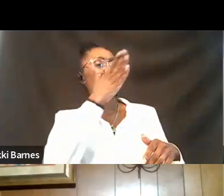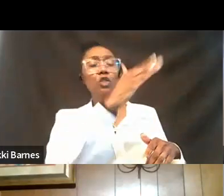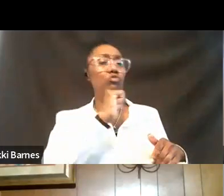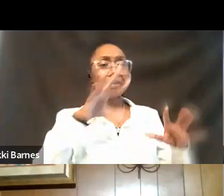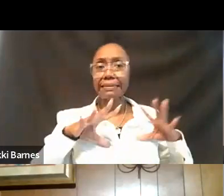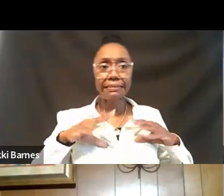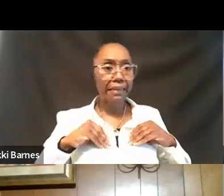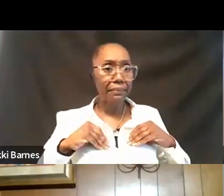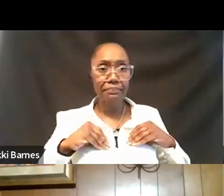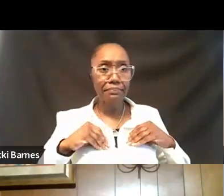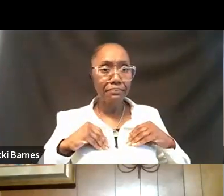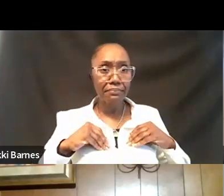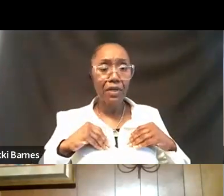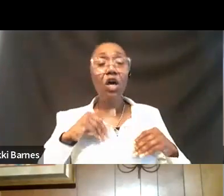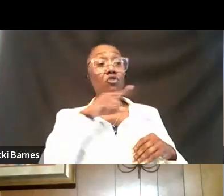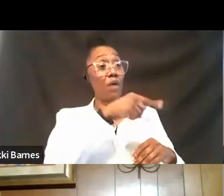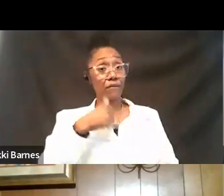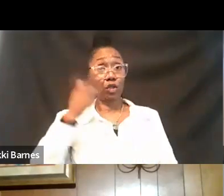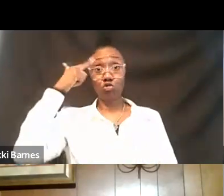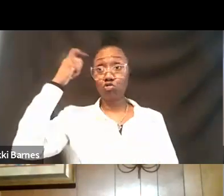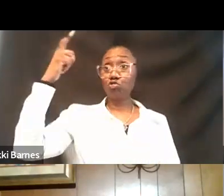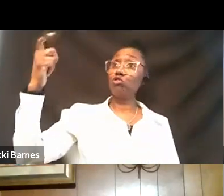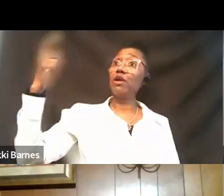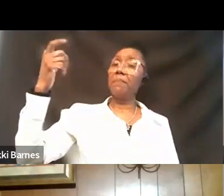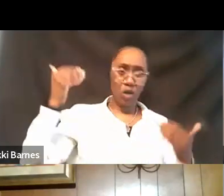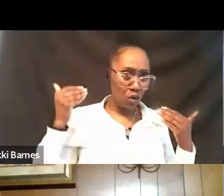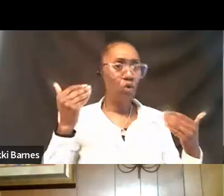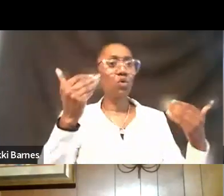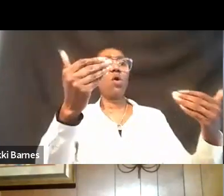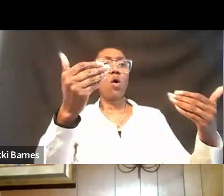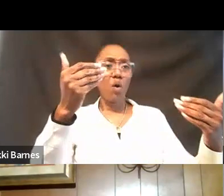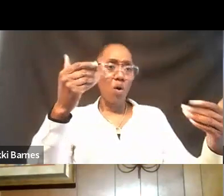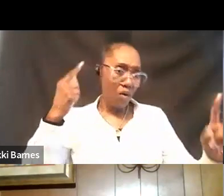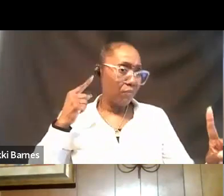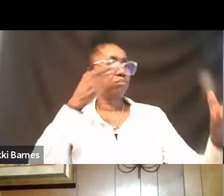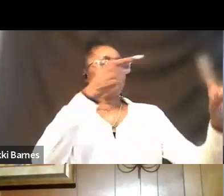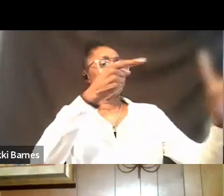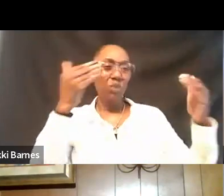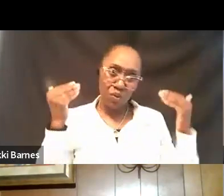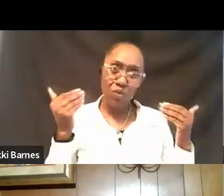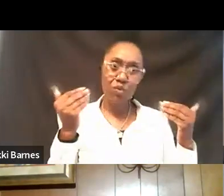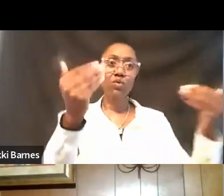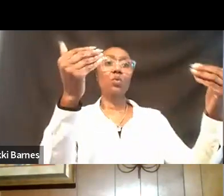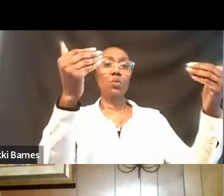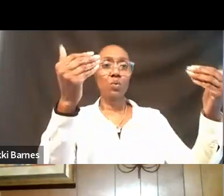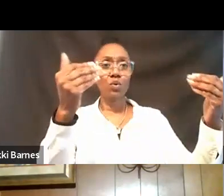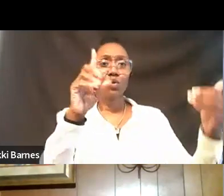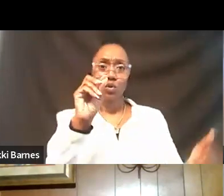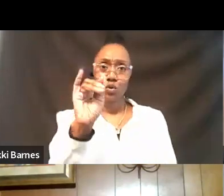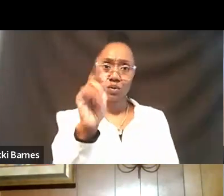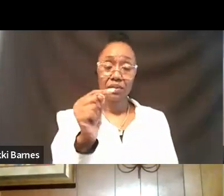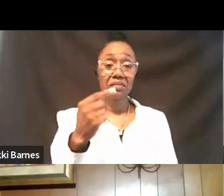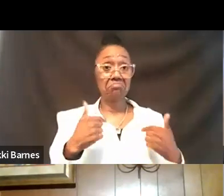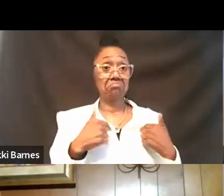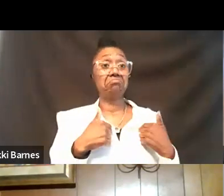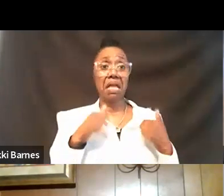Hey, you have a dream, go for it. If you if you had the plans go for it Like, with me, I kinda gave up a long time ago.